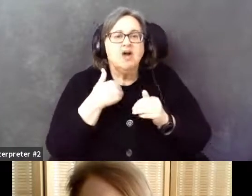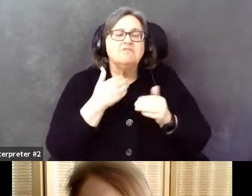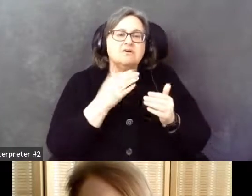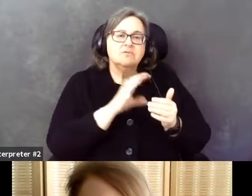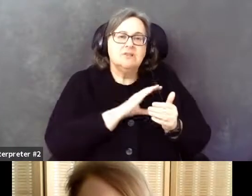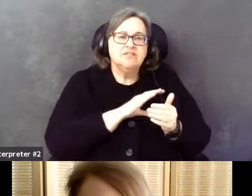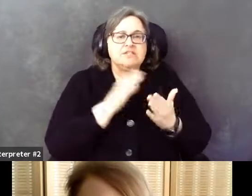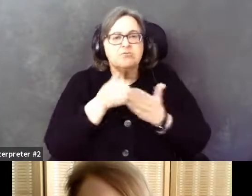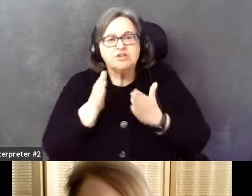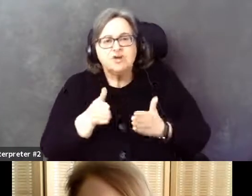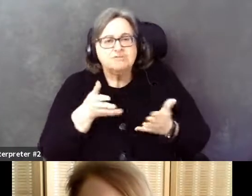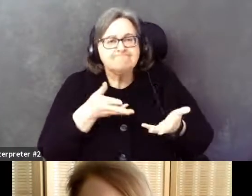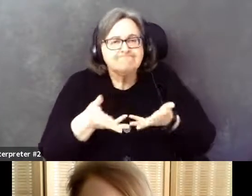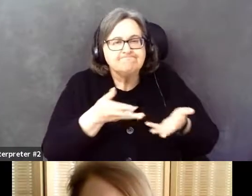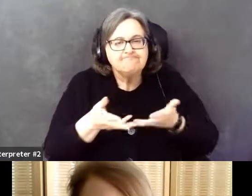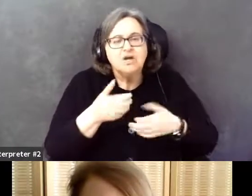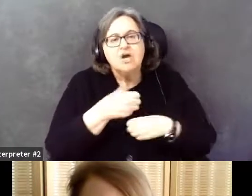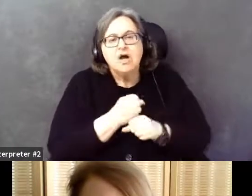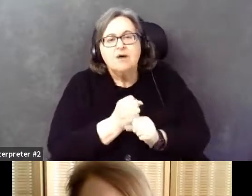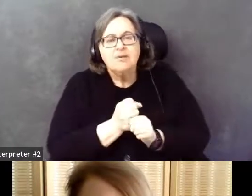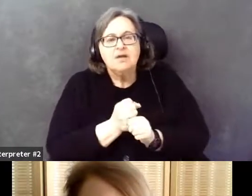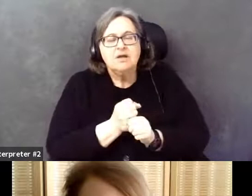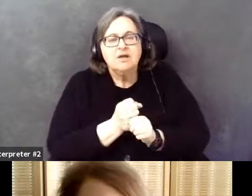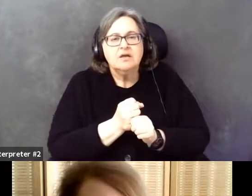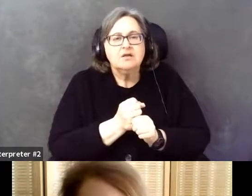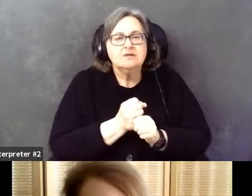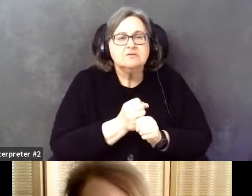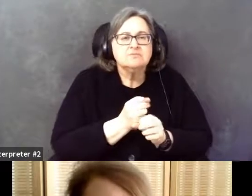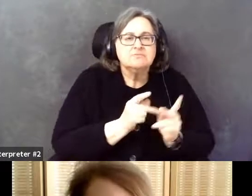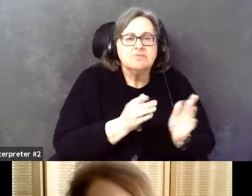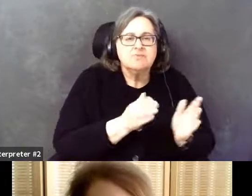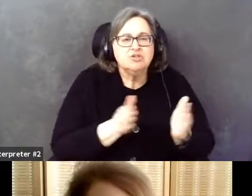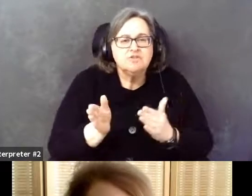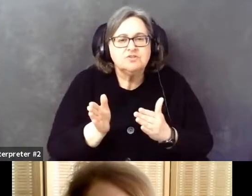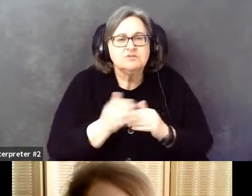depending on the system to make -- to divert folks to what's called LEAD, law enforcement